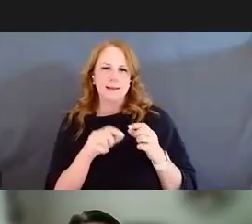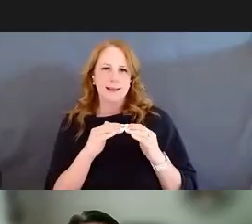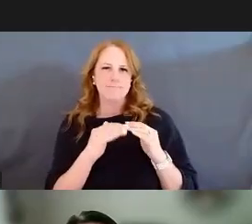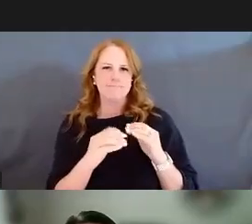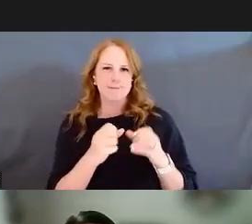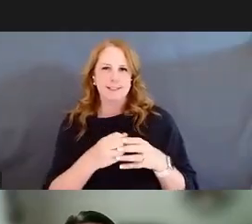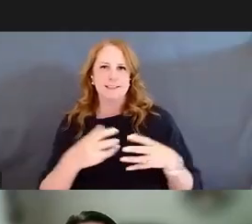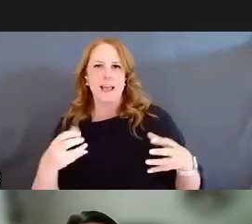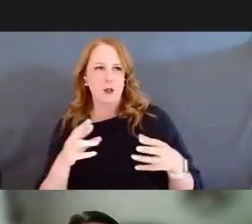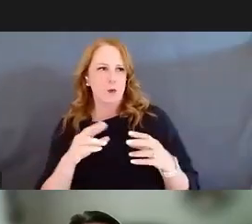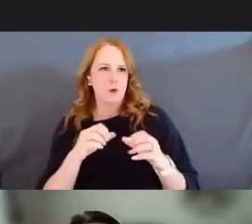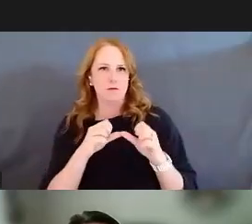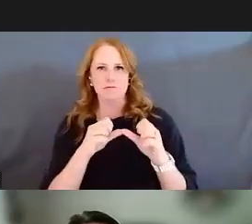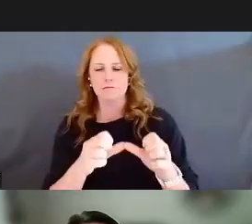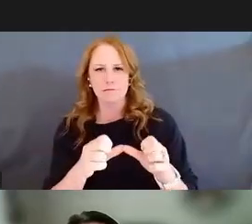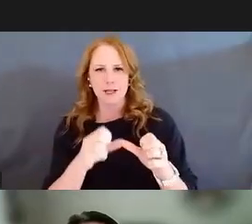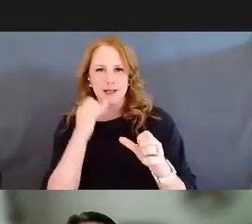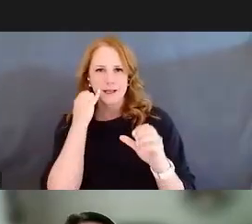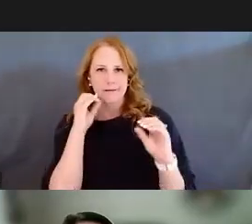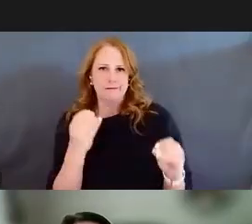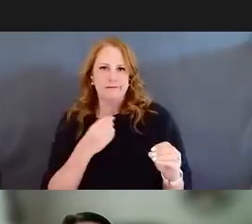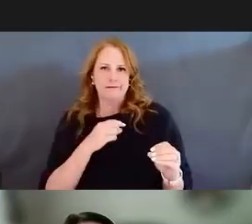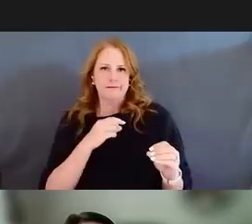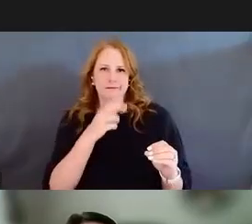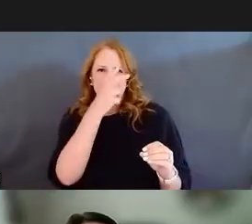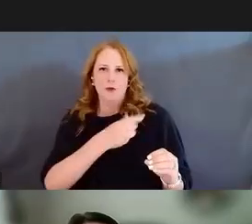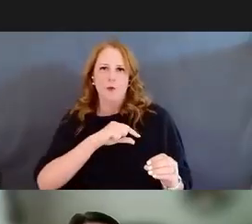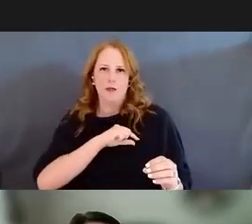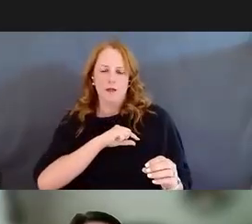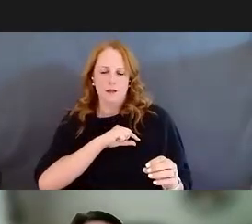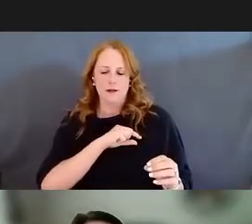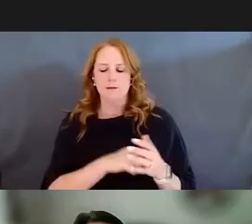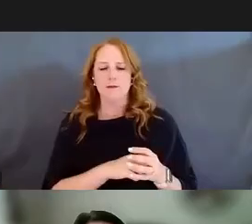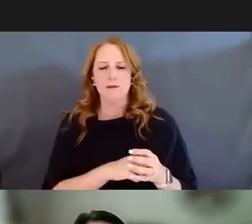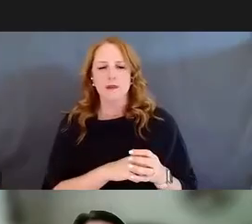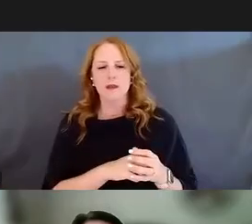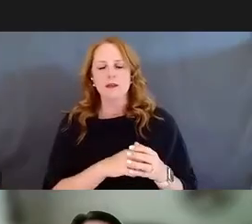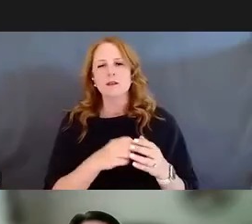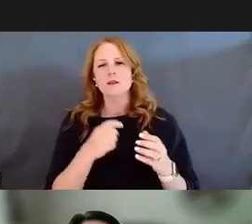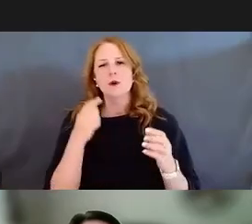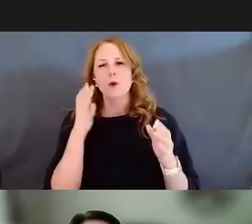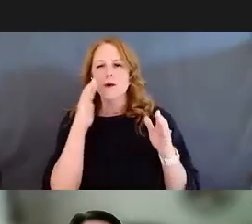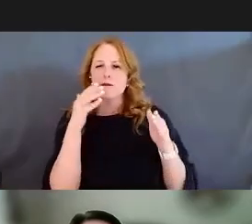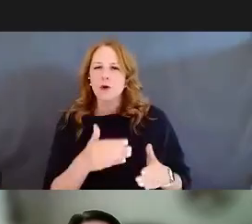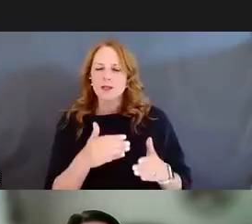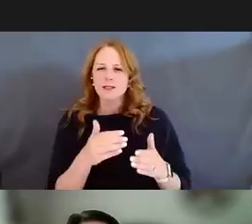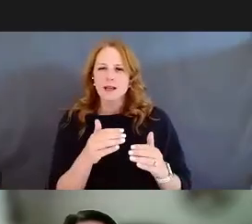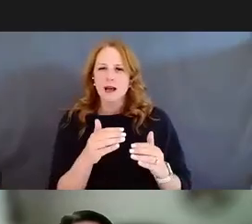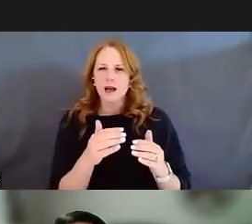without an eye towards quality and a lot of it focused on minimizing chaos. Um, so thinking about